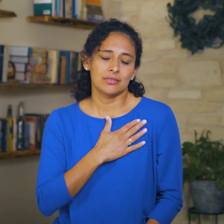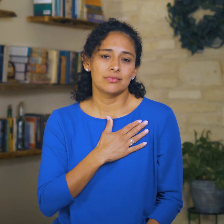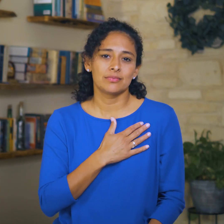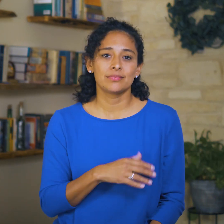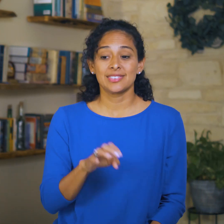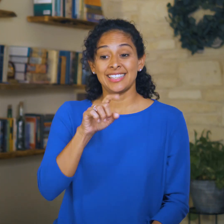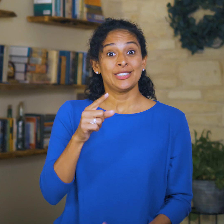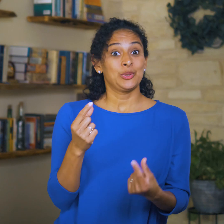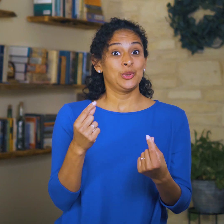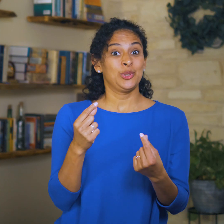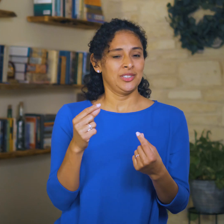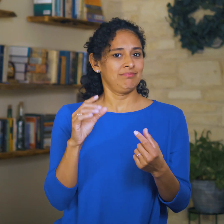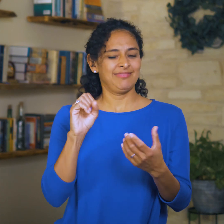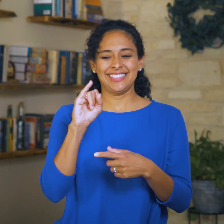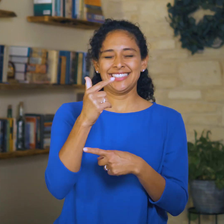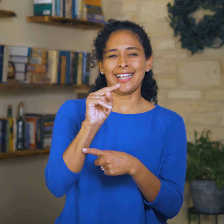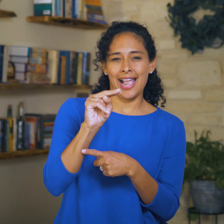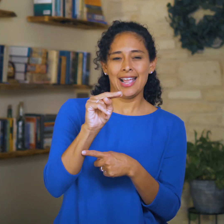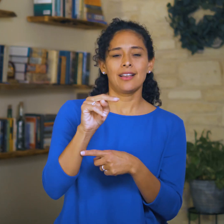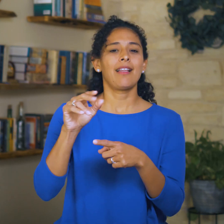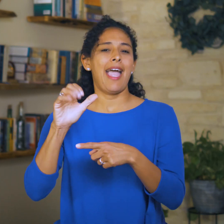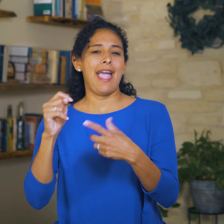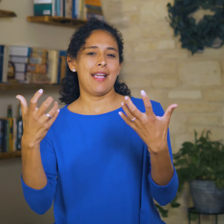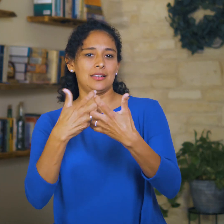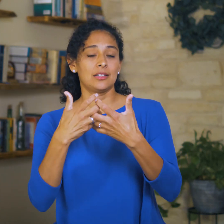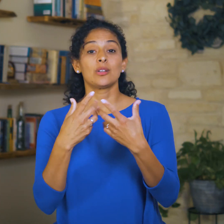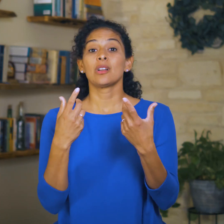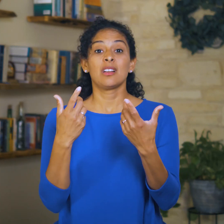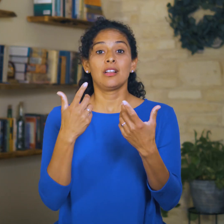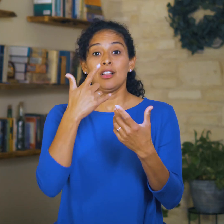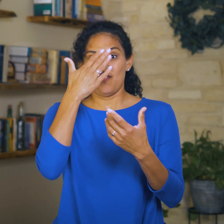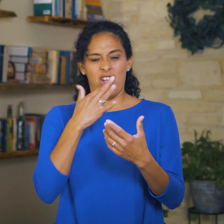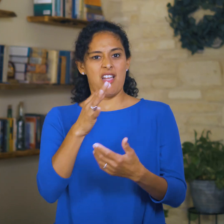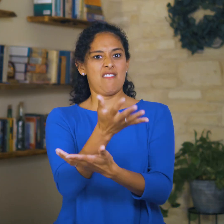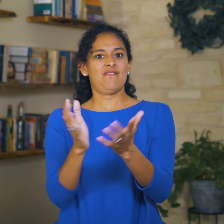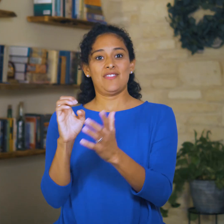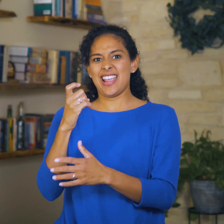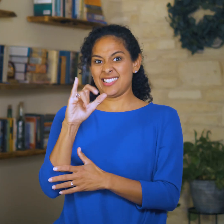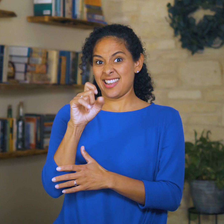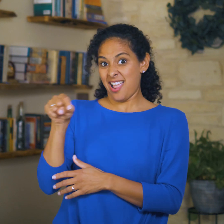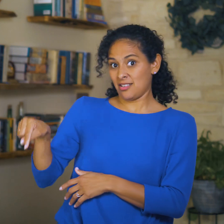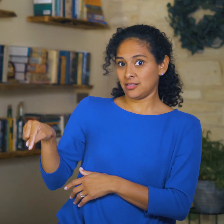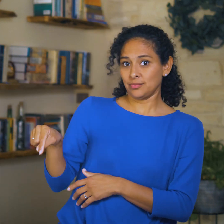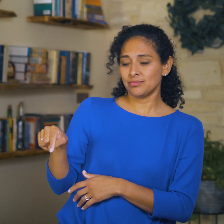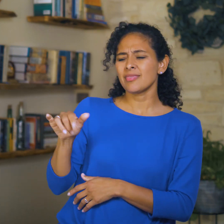Then Ezekiel performs a sign-act in front of the exiles.